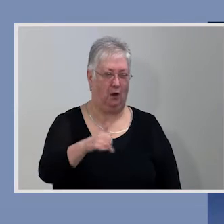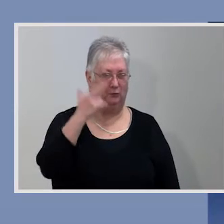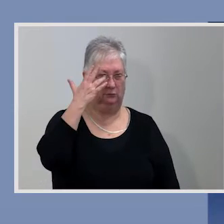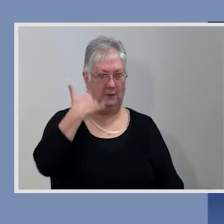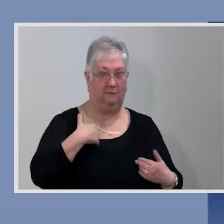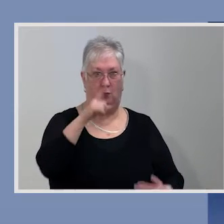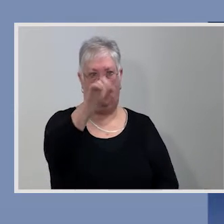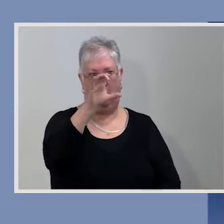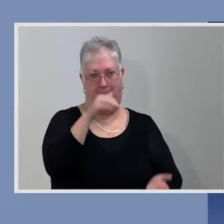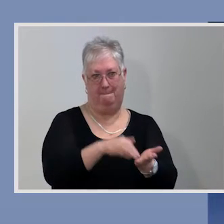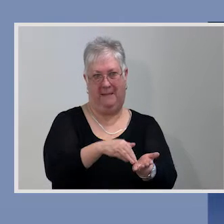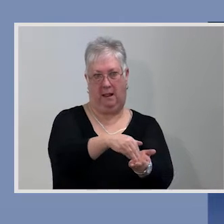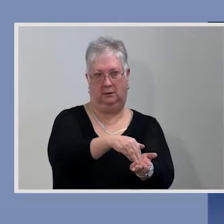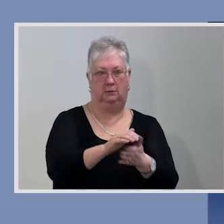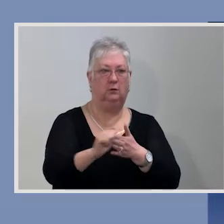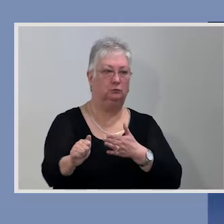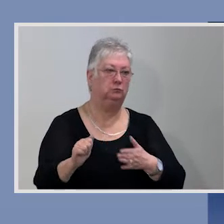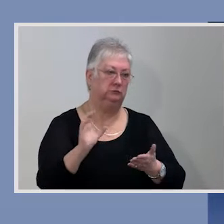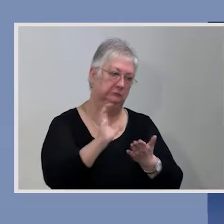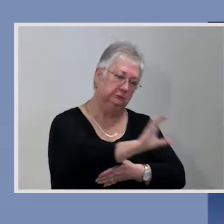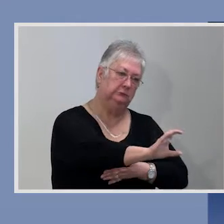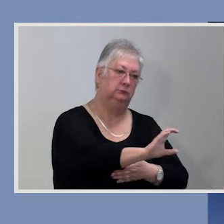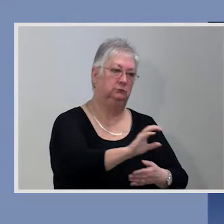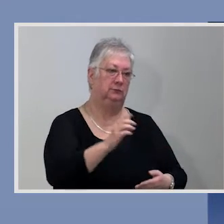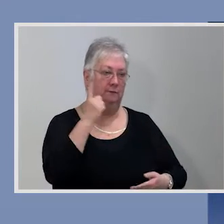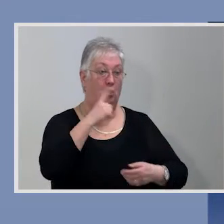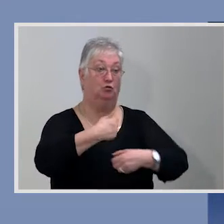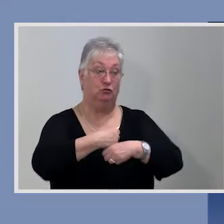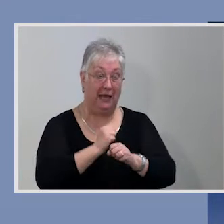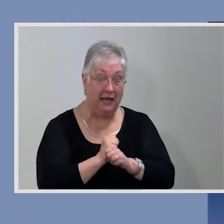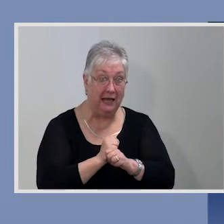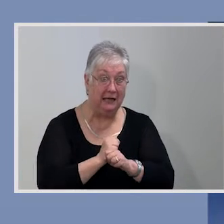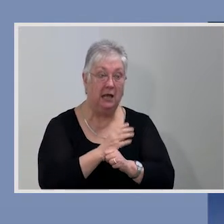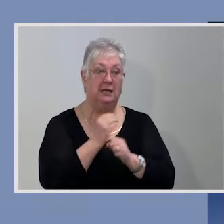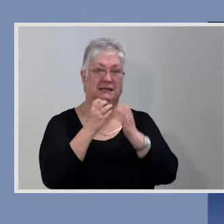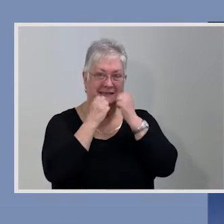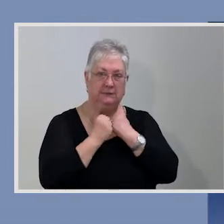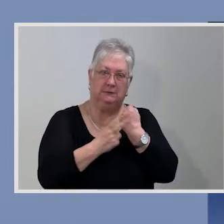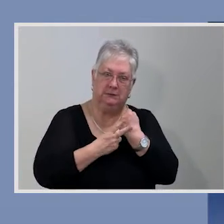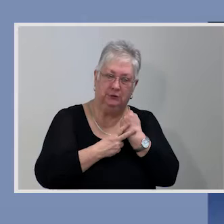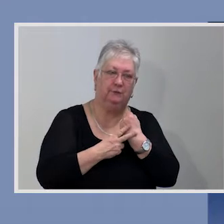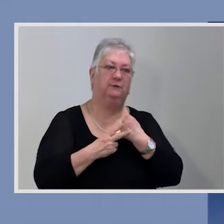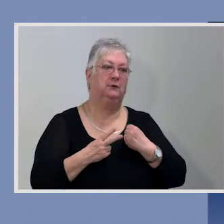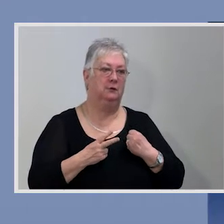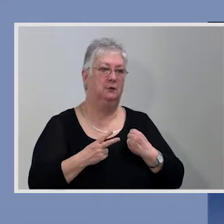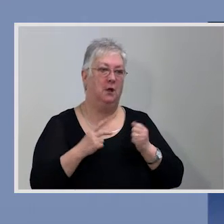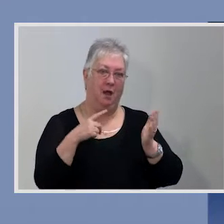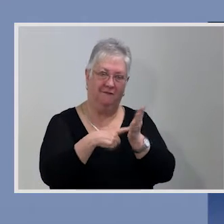CREATING AND PRESERVING AFFORDABLE HOUSING. THIS IS THE MONEY WE USE FOR OUR SAFE AT HOME PROGRAM WHICH